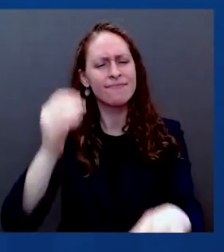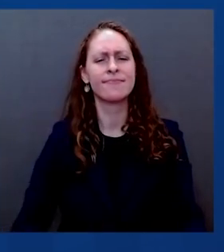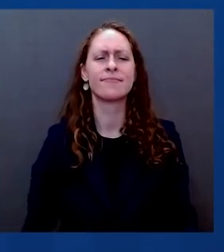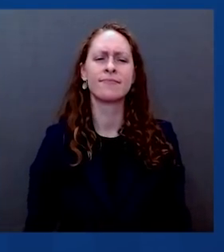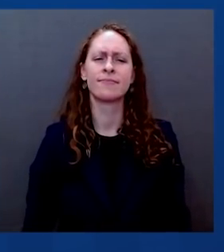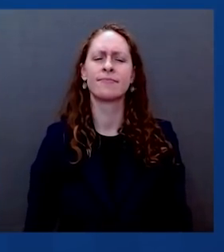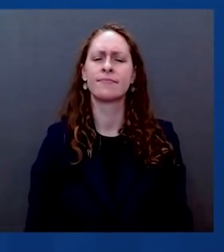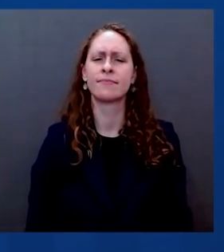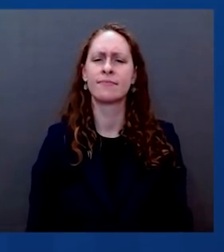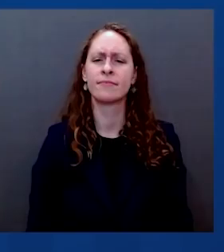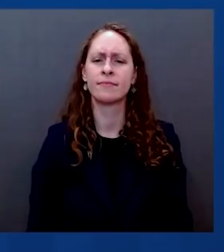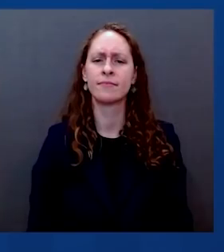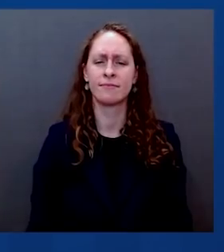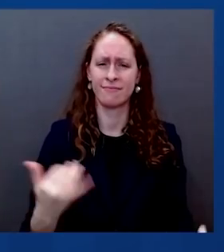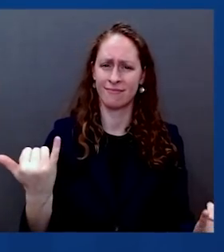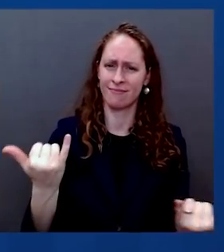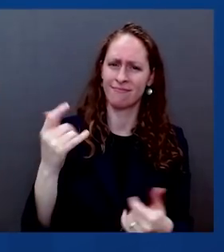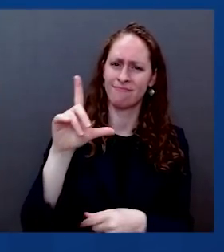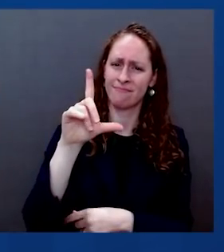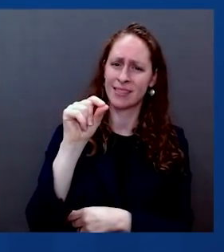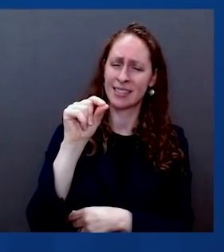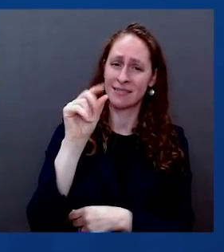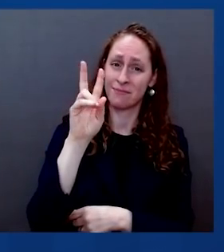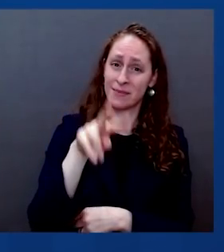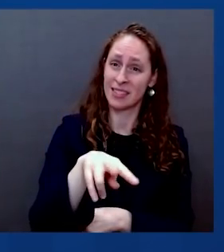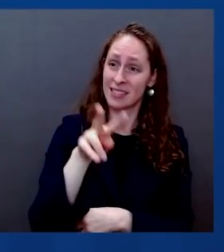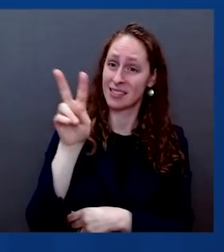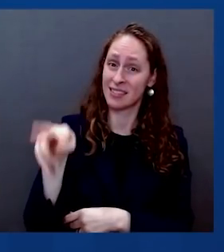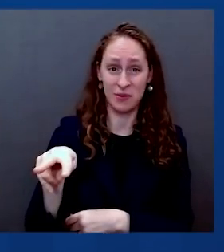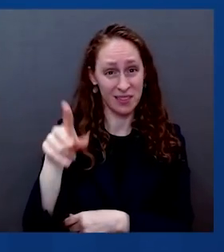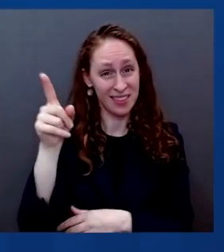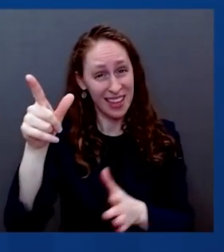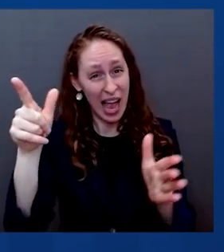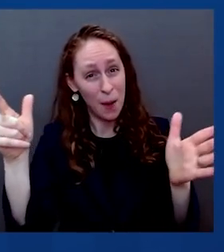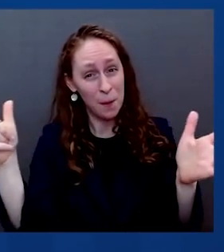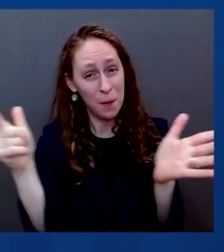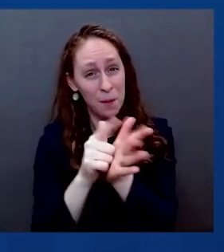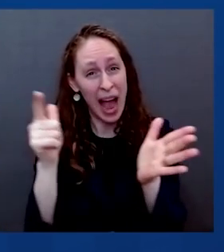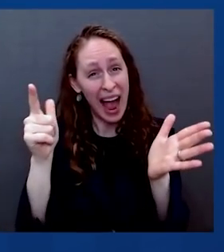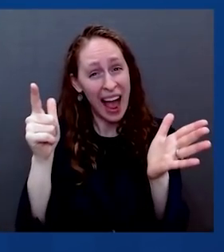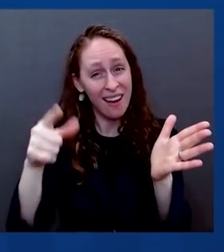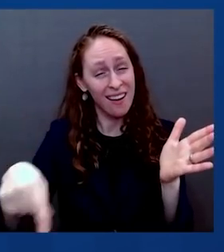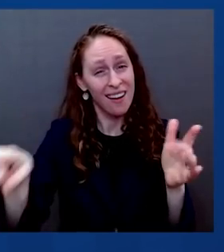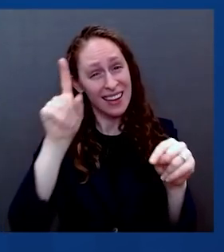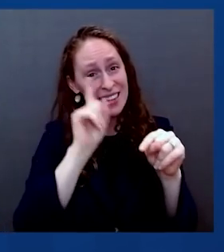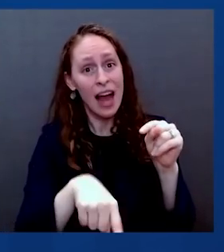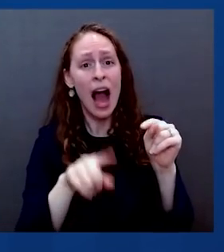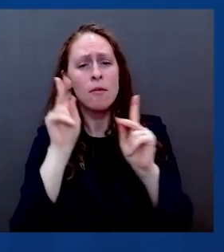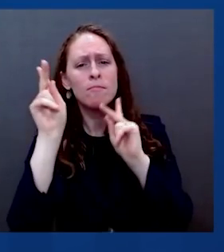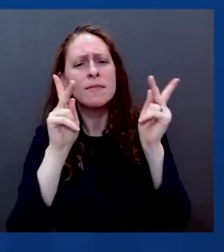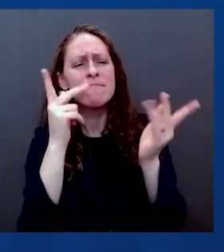your fellow voters food or water while they wait in line to vote. What in the hell -- heck are we talking about?